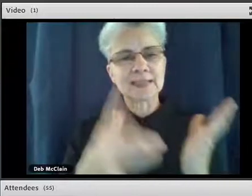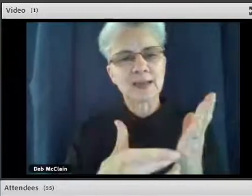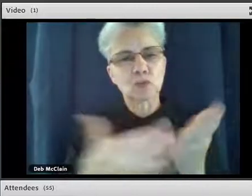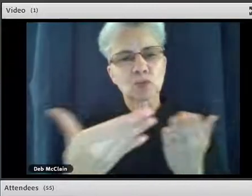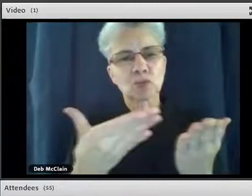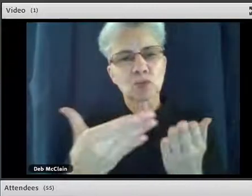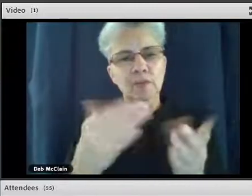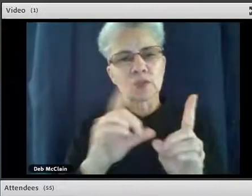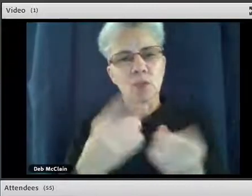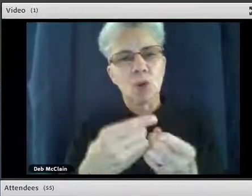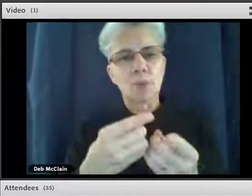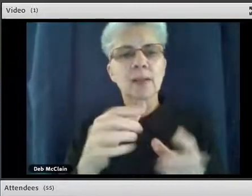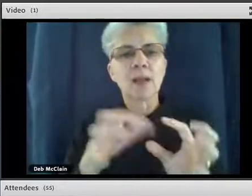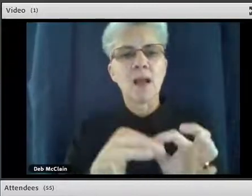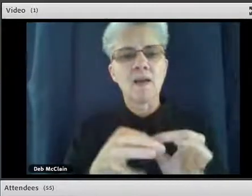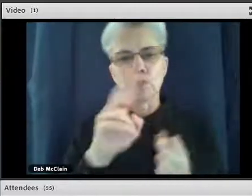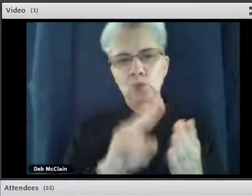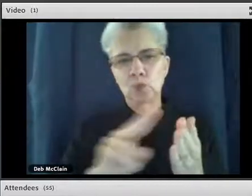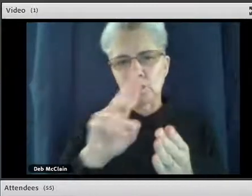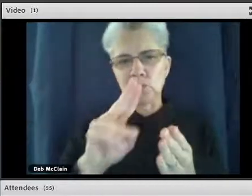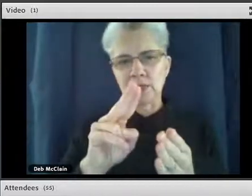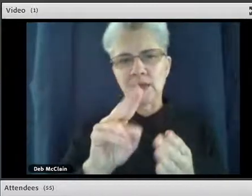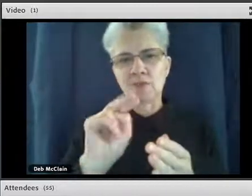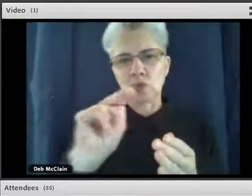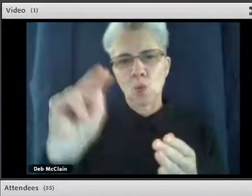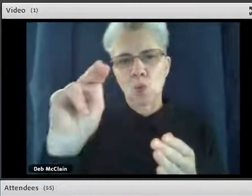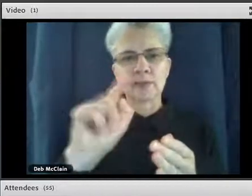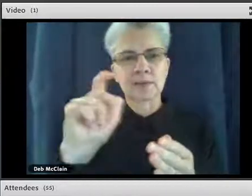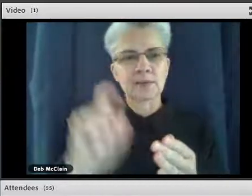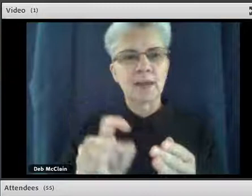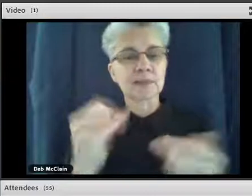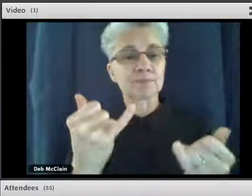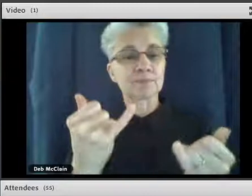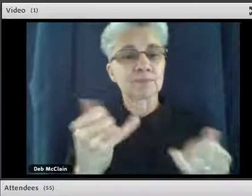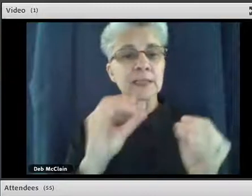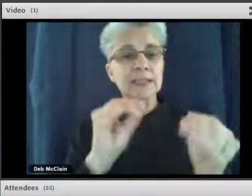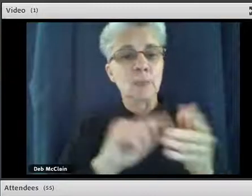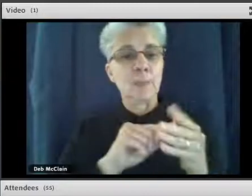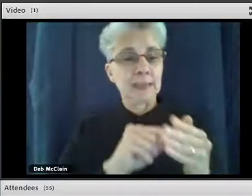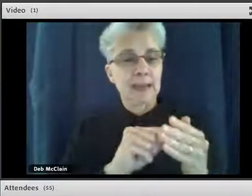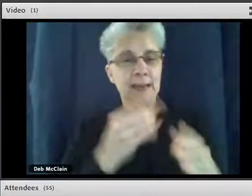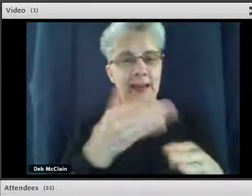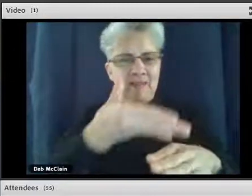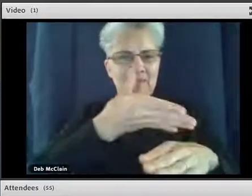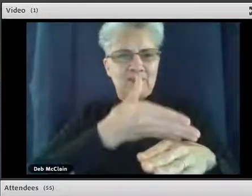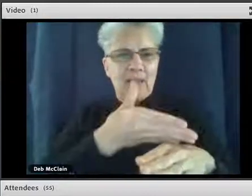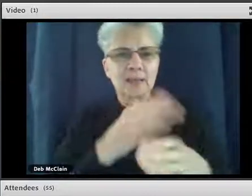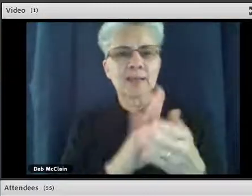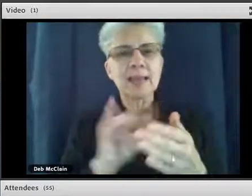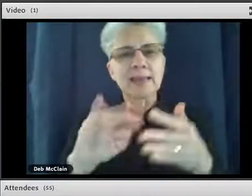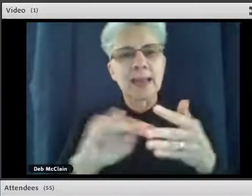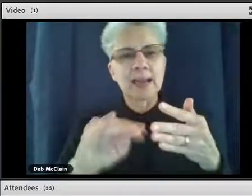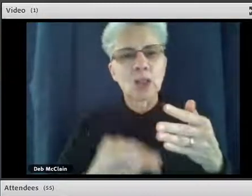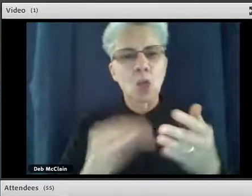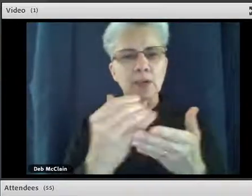at the University of North Texas. She currently teaches beginning and advanced cataloging courses at Dominican University,